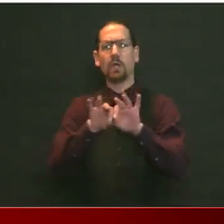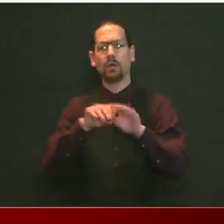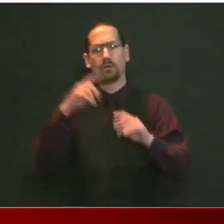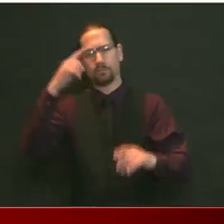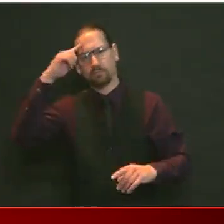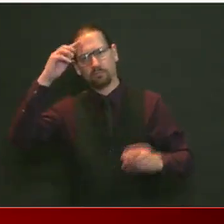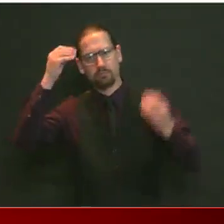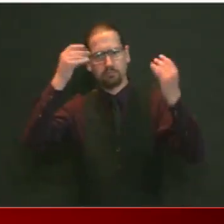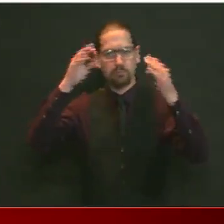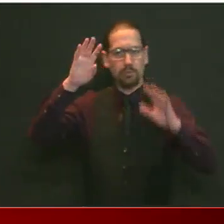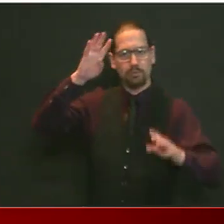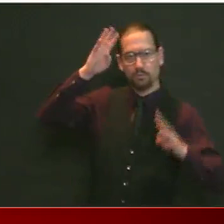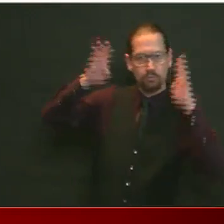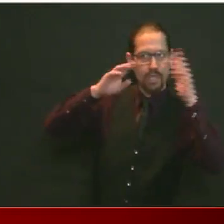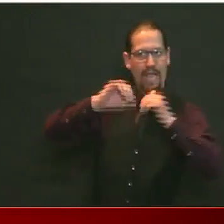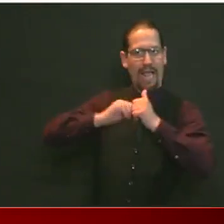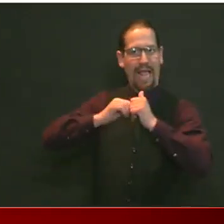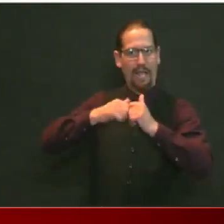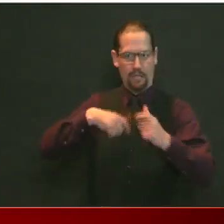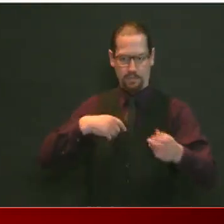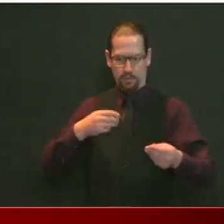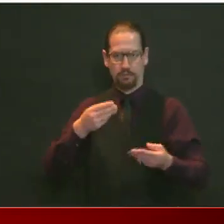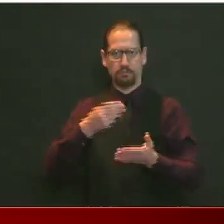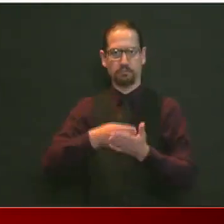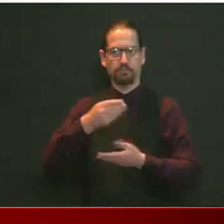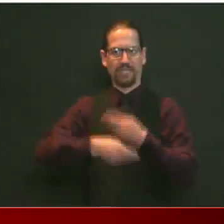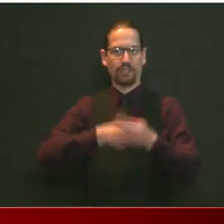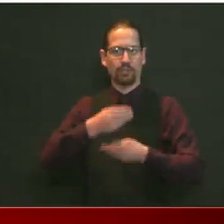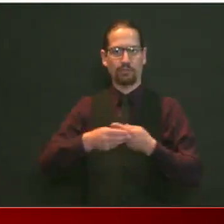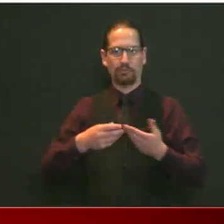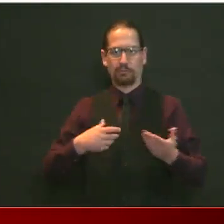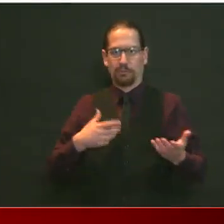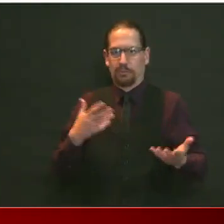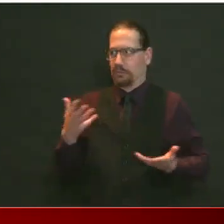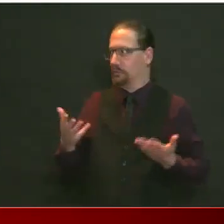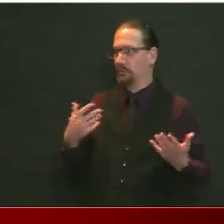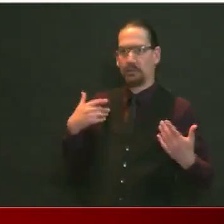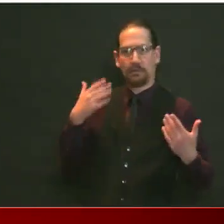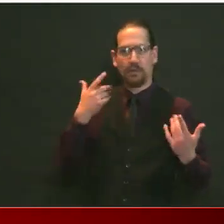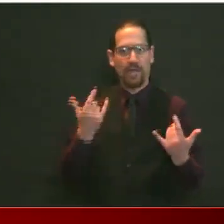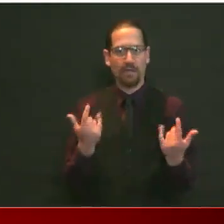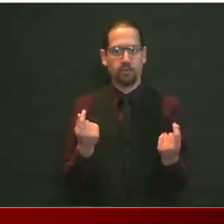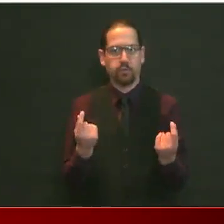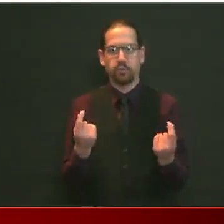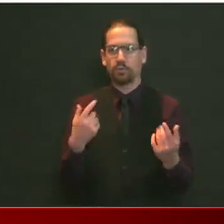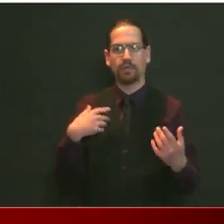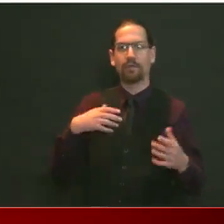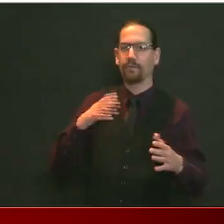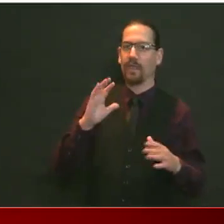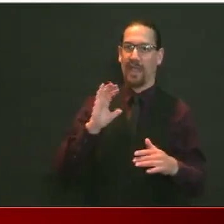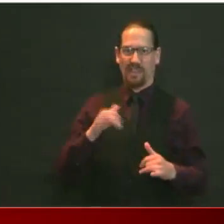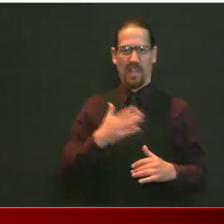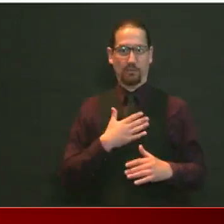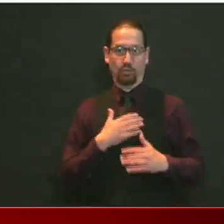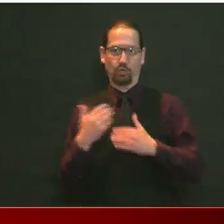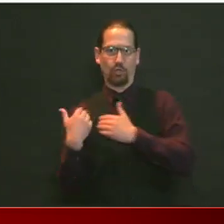IT'S VERY DIFFICULT RIGHT NOW TO THINK ABOUT HOW TO CREATE A BUDGET IN LIGHT OF SO MUCH